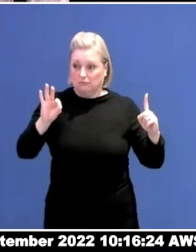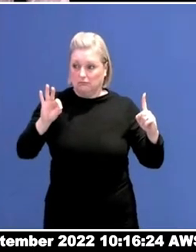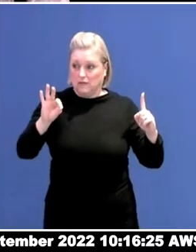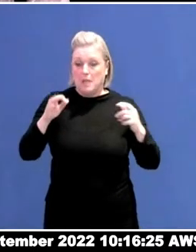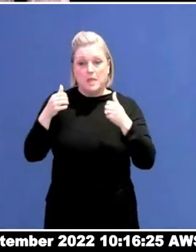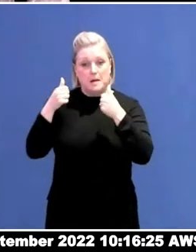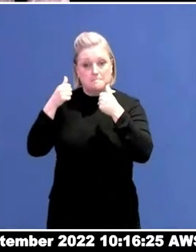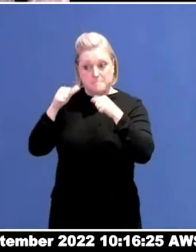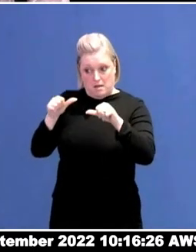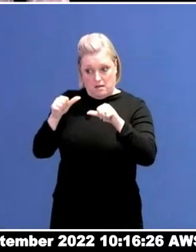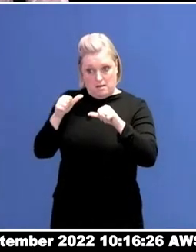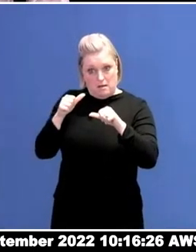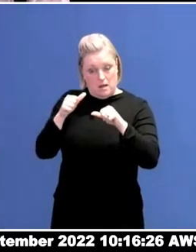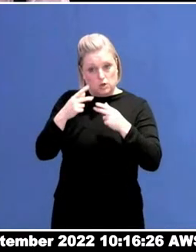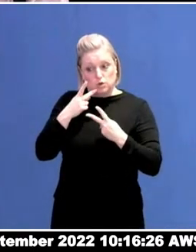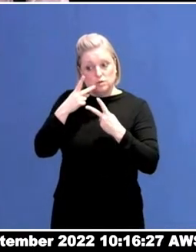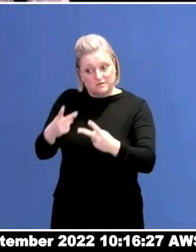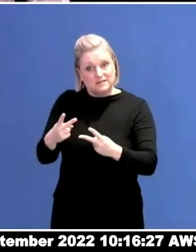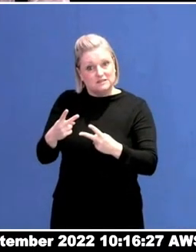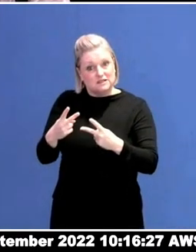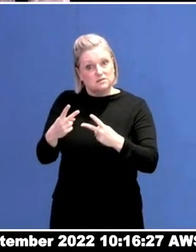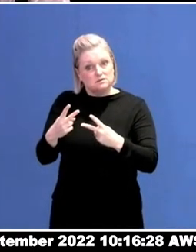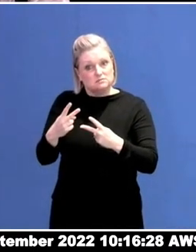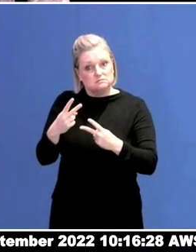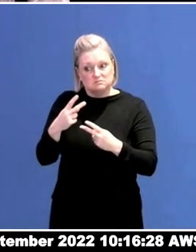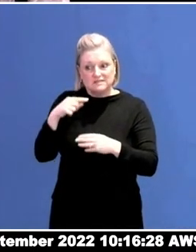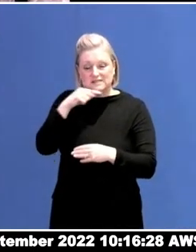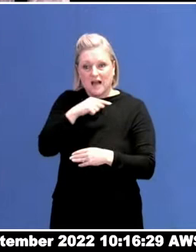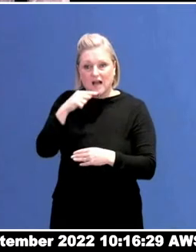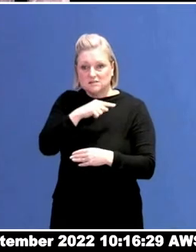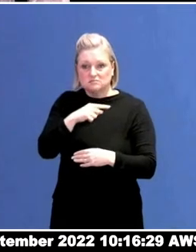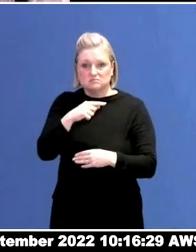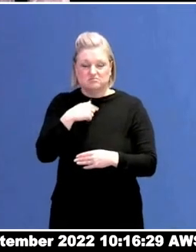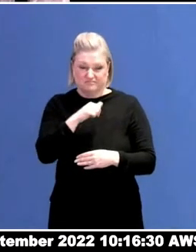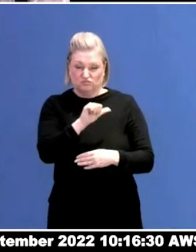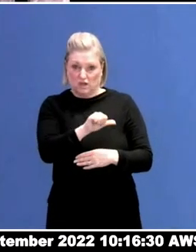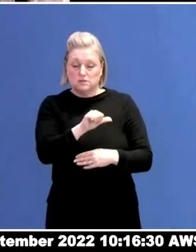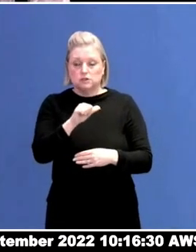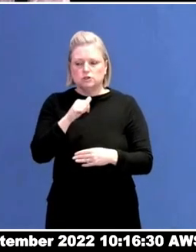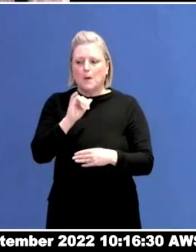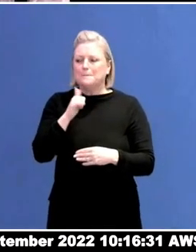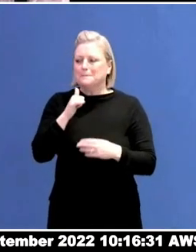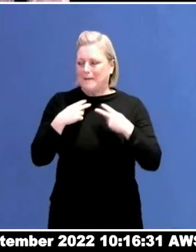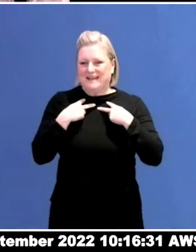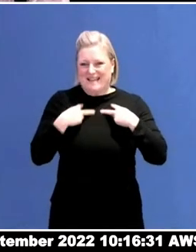of visiting hours? That's correct. Mr Griffin may want to ask you, of course, some more questions about that but I